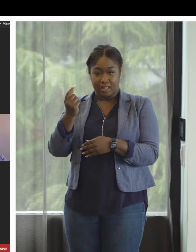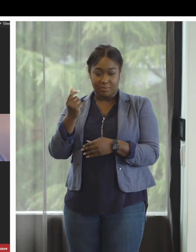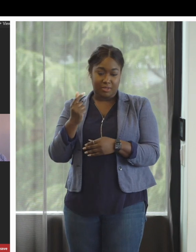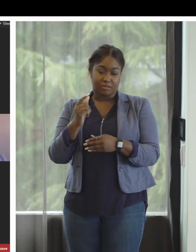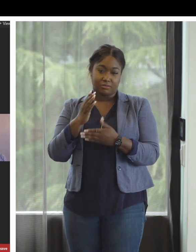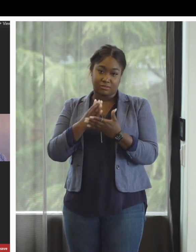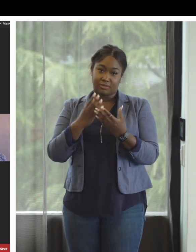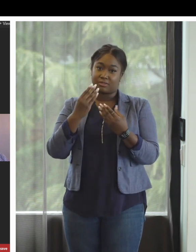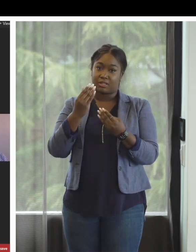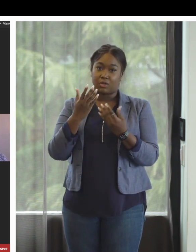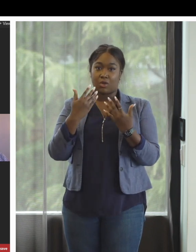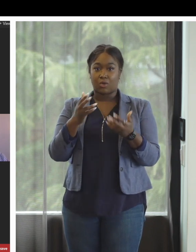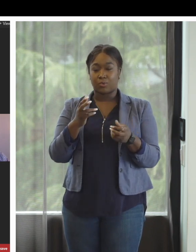that T D S framework